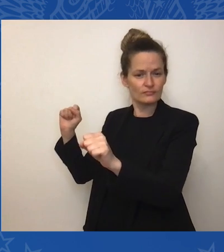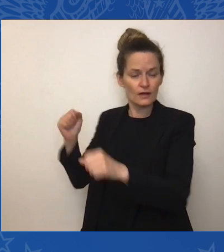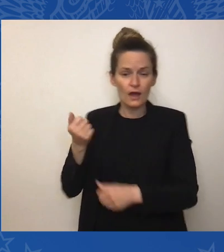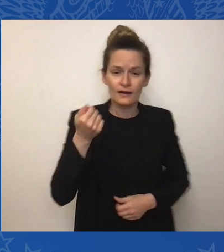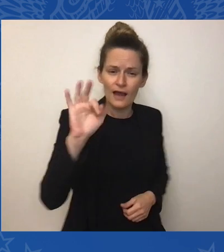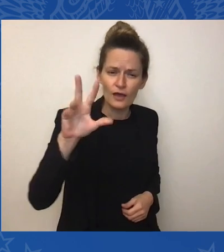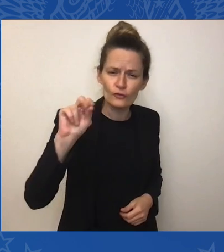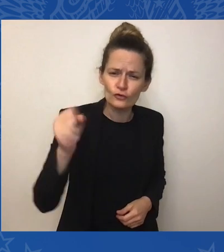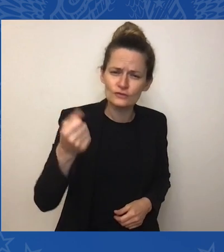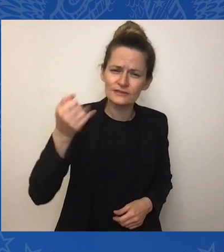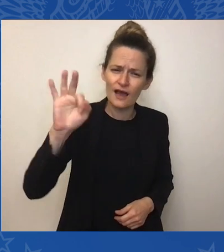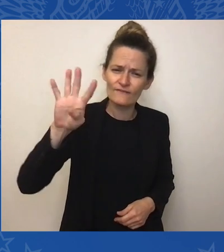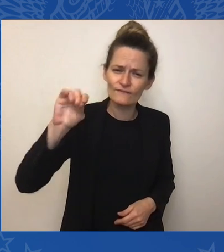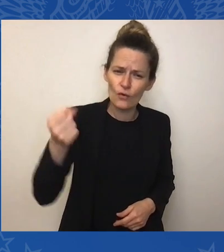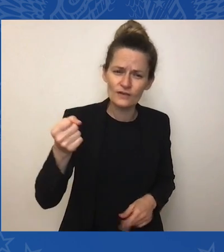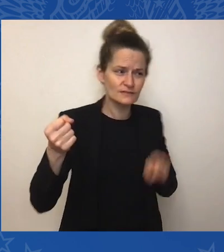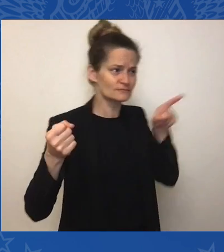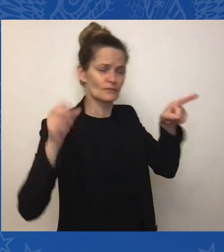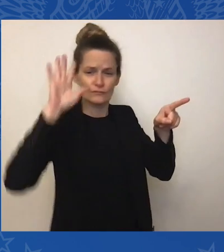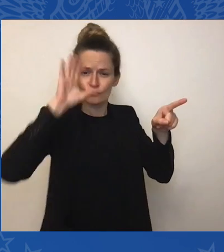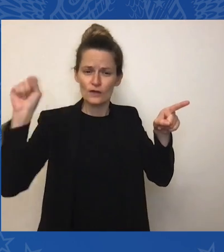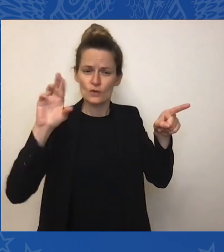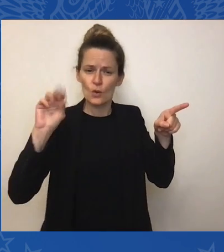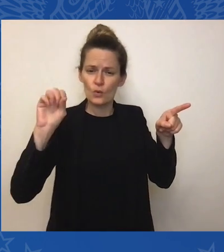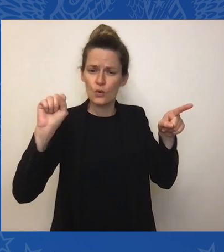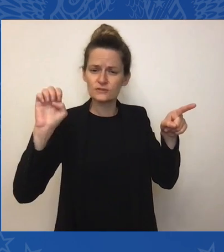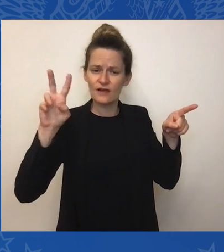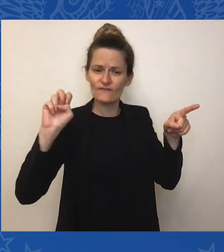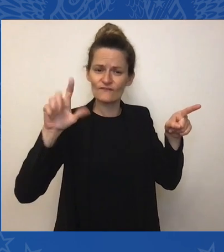a "rendezvous with destiny," at home and abroad.